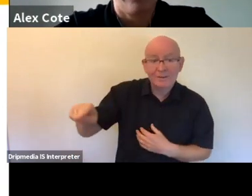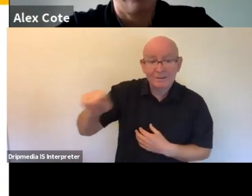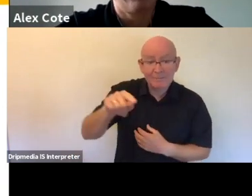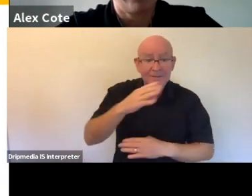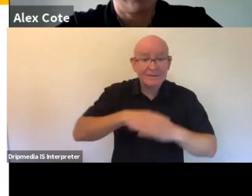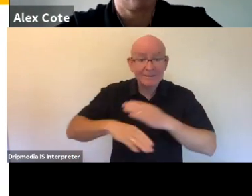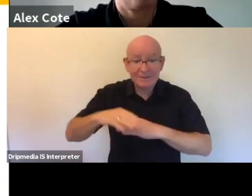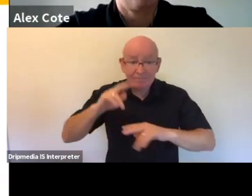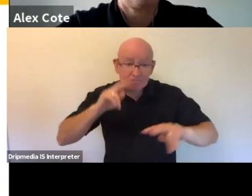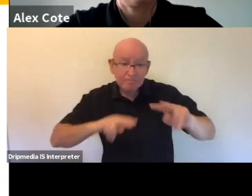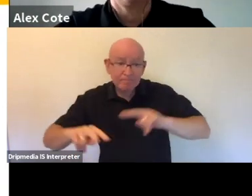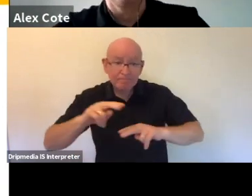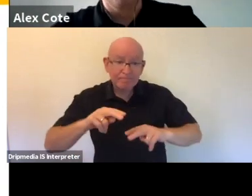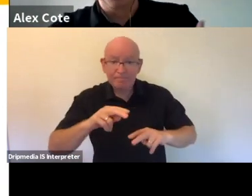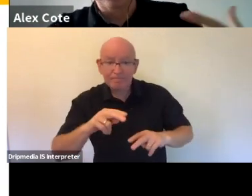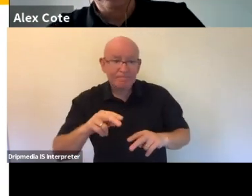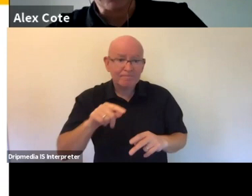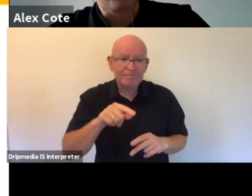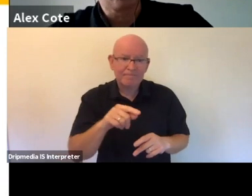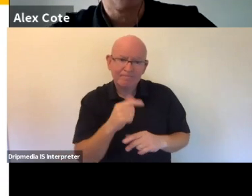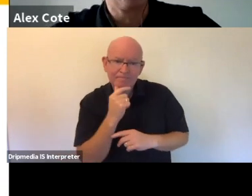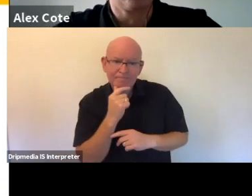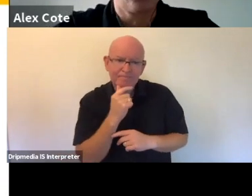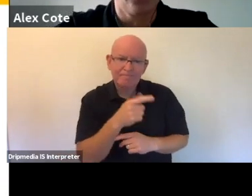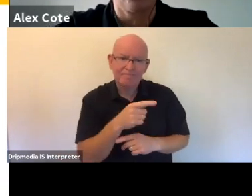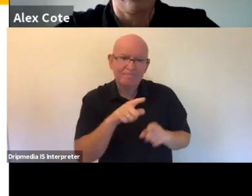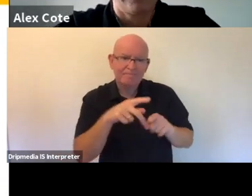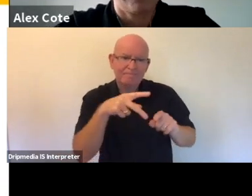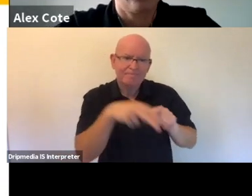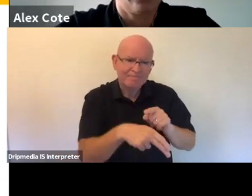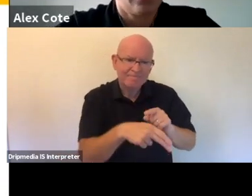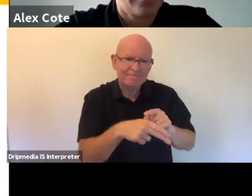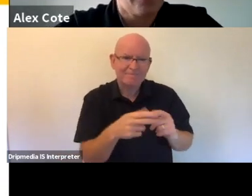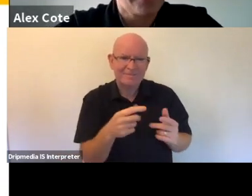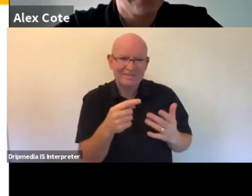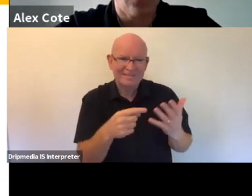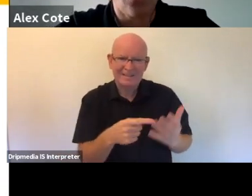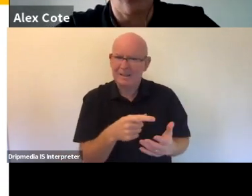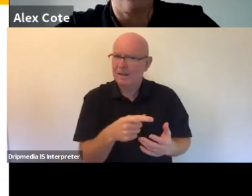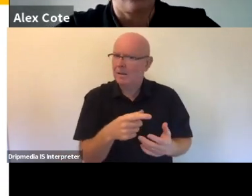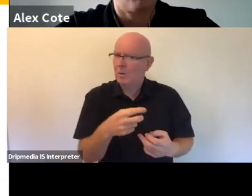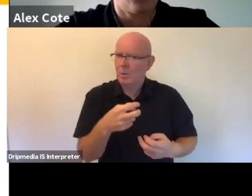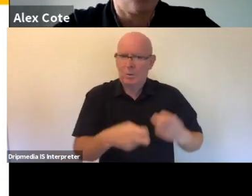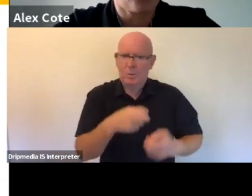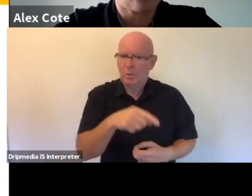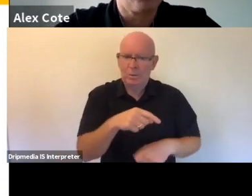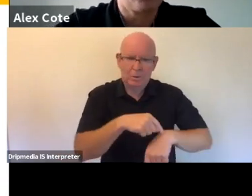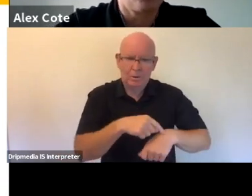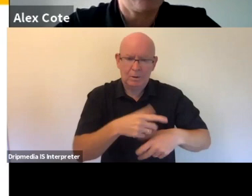they have announced the fact that they would distribute food directly at home for persons with disabilities